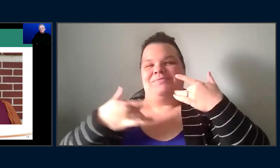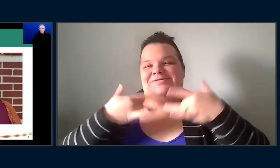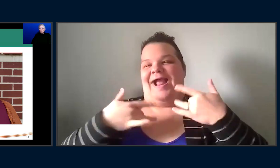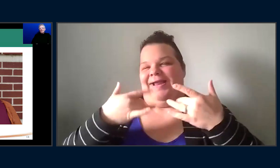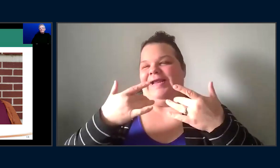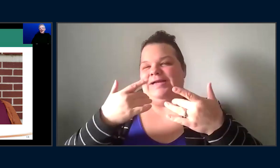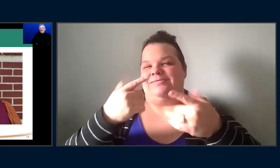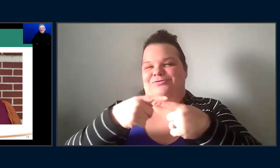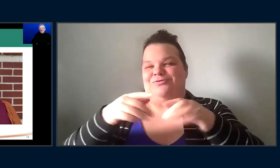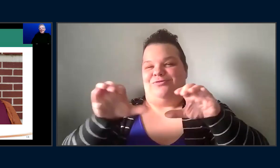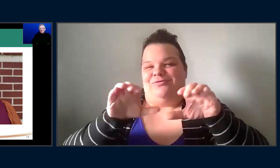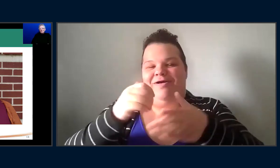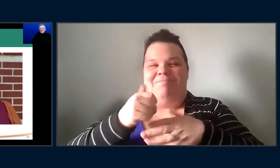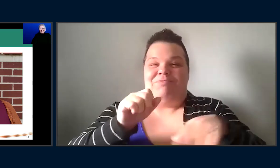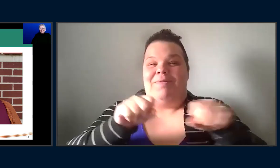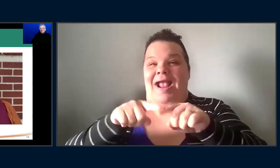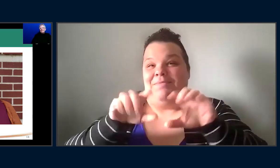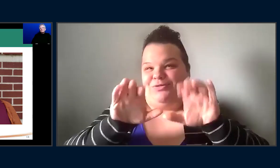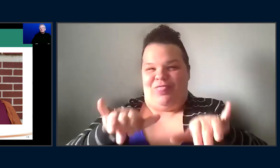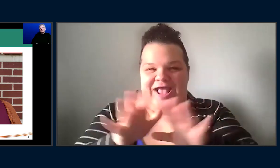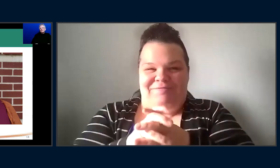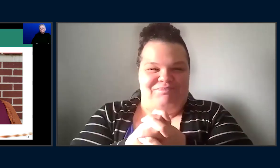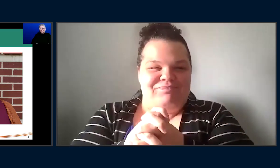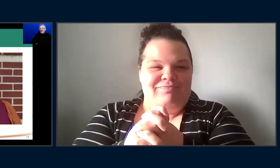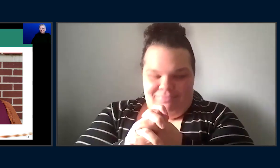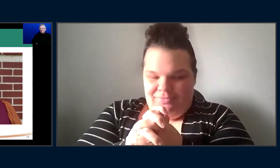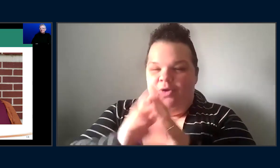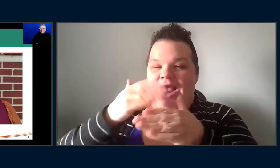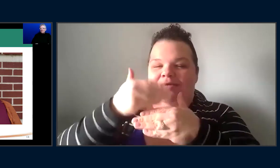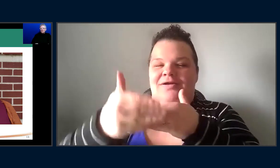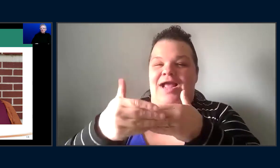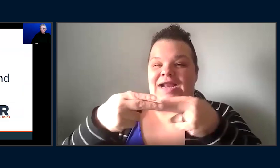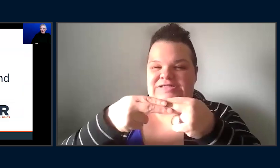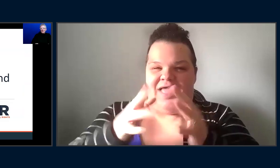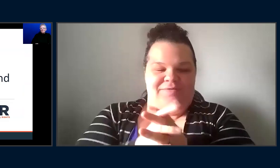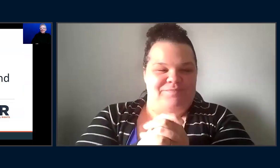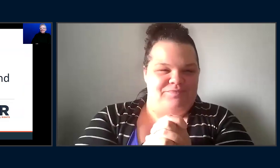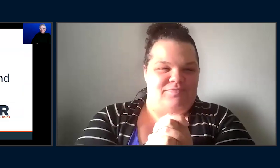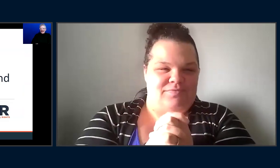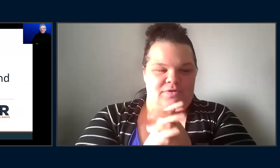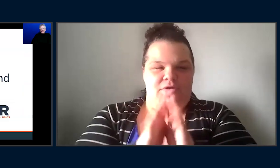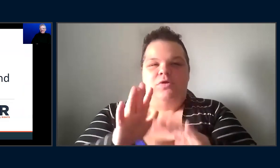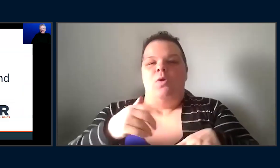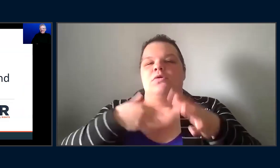I have been waiting for this promotion and finally it was received. So I'm thrilled to be-- being able to do this job.